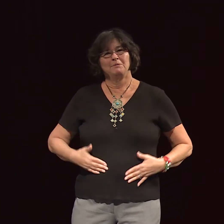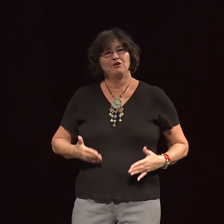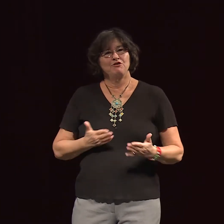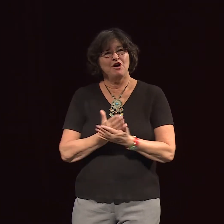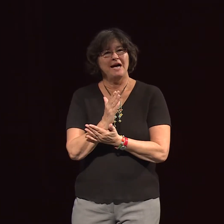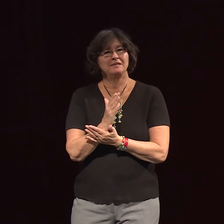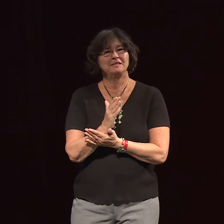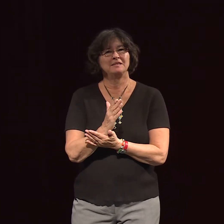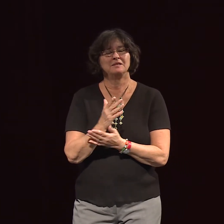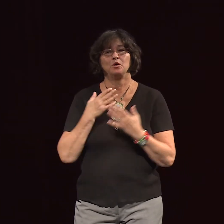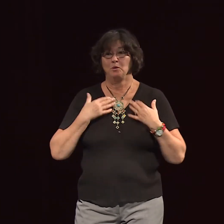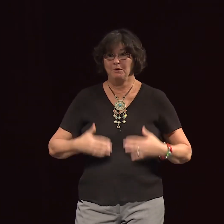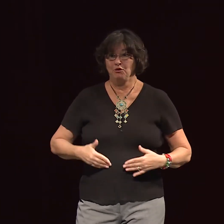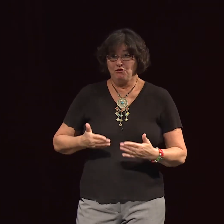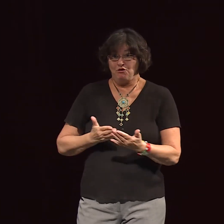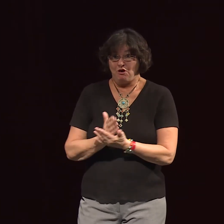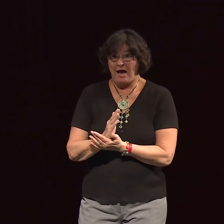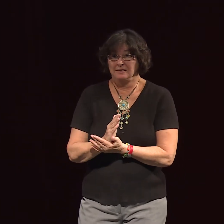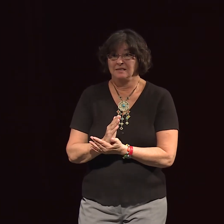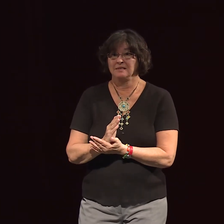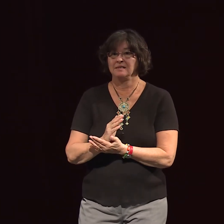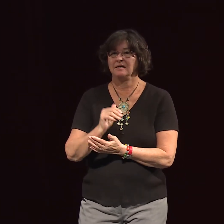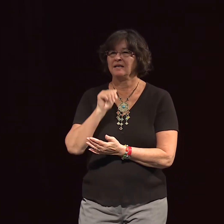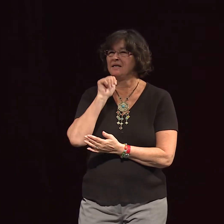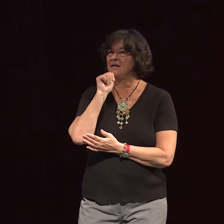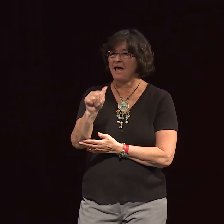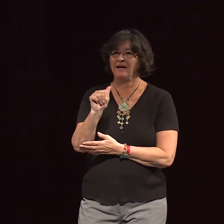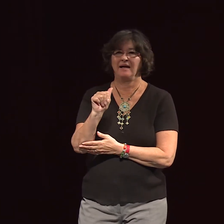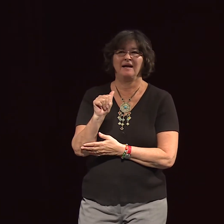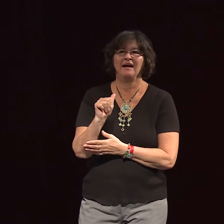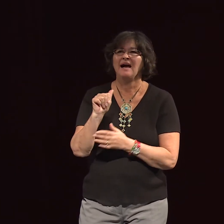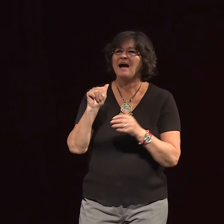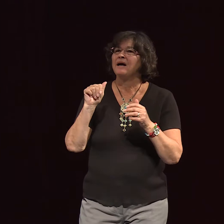All righty. Human rights.